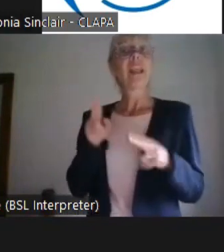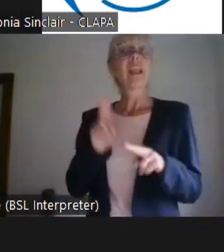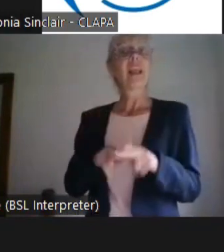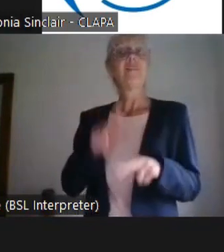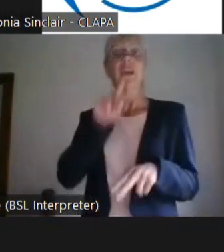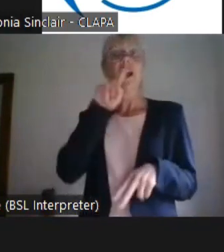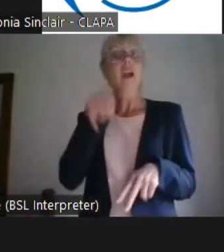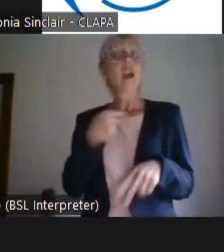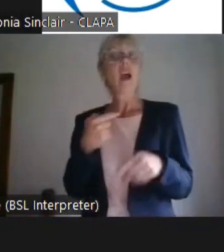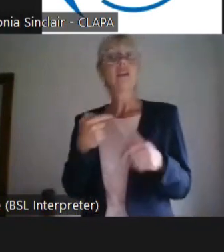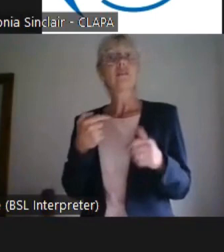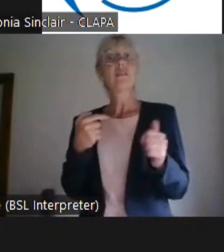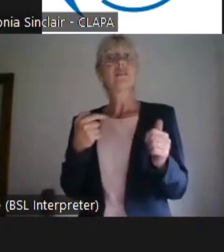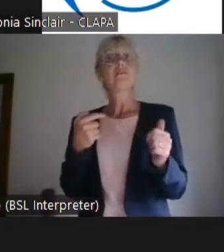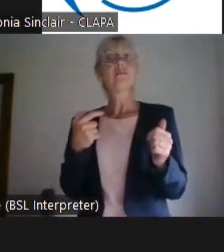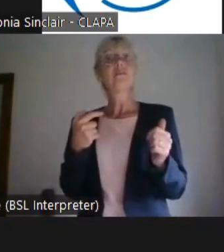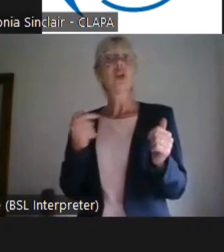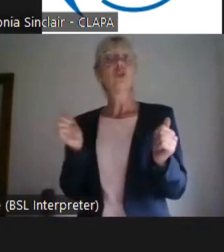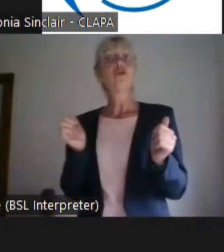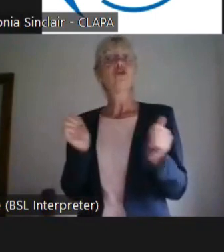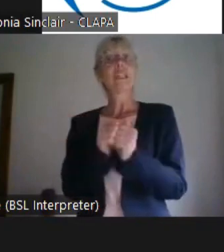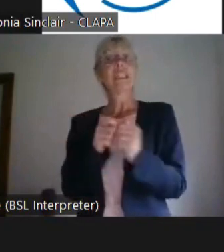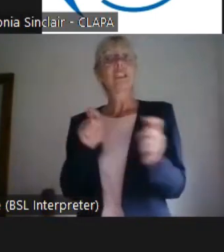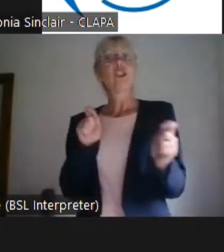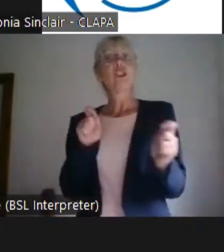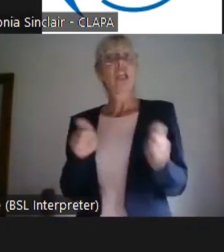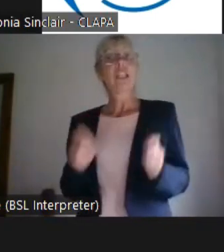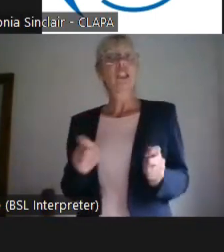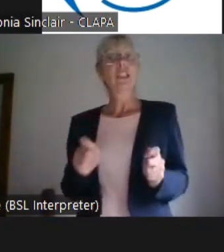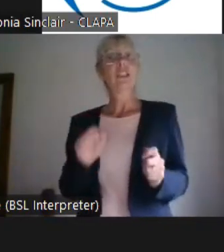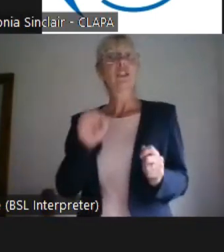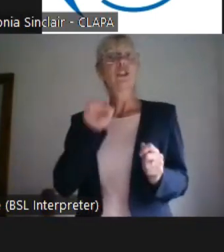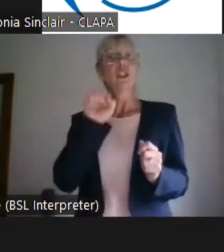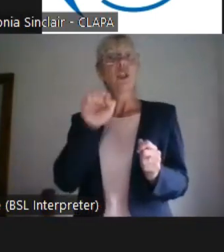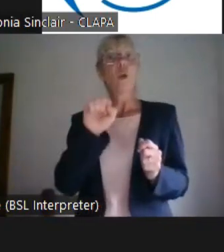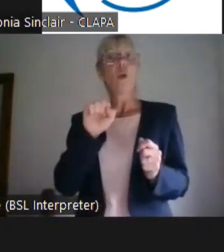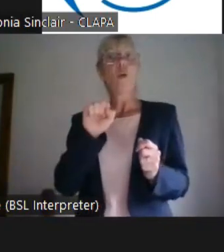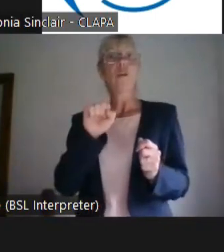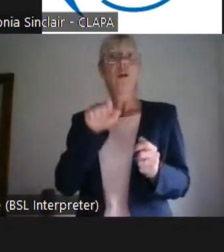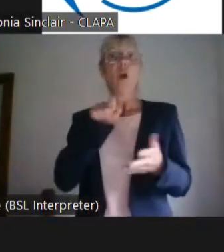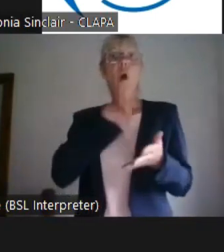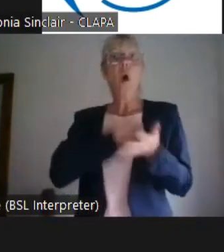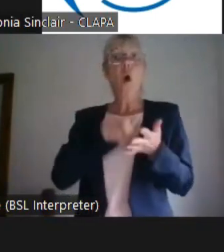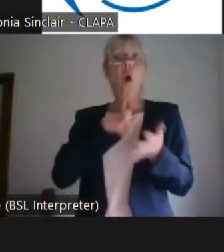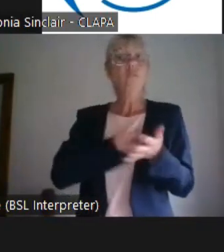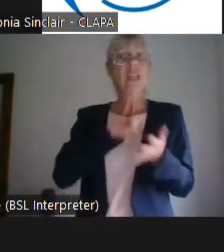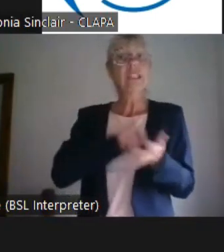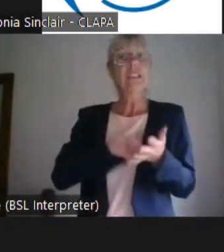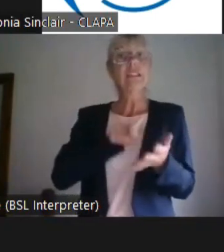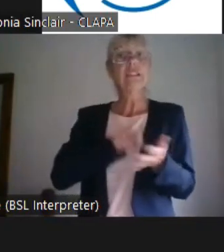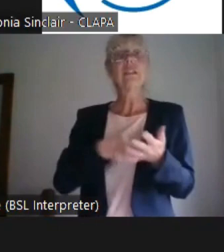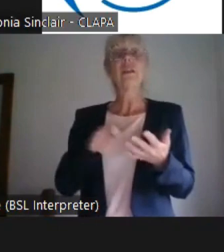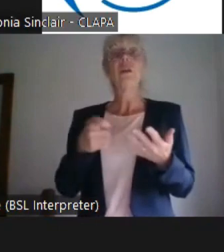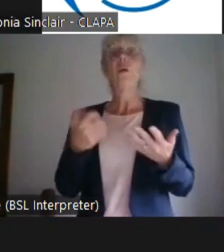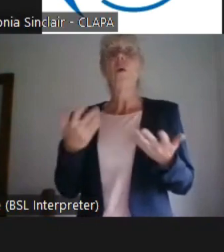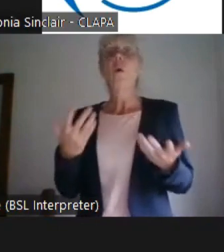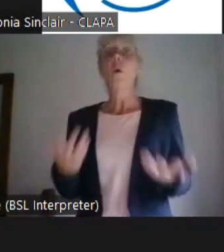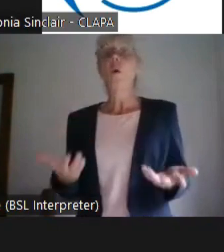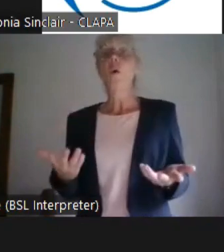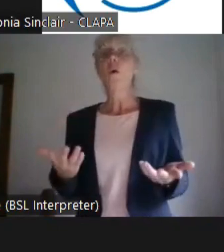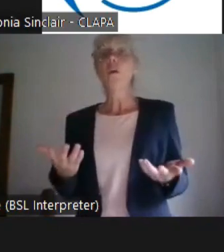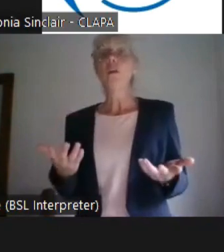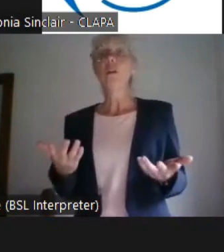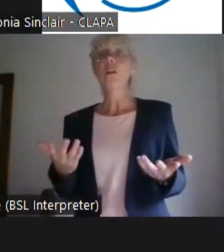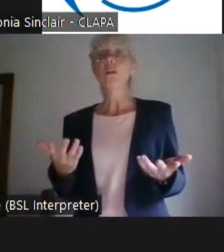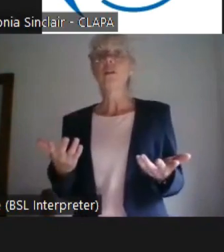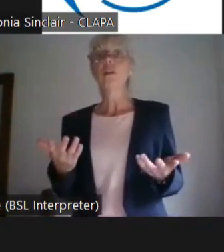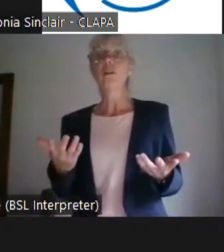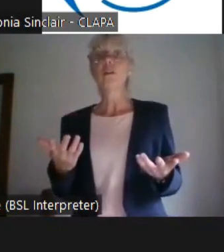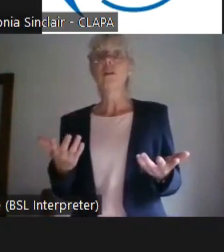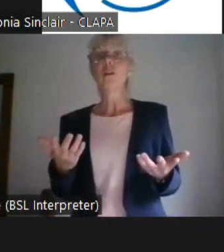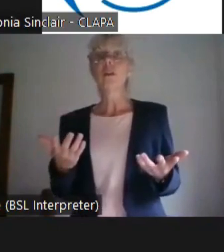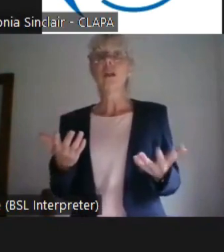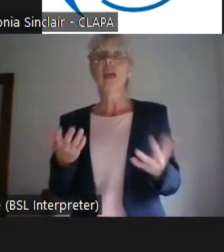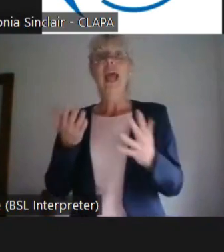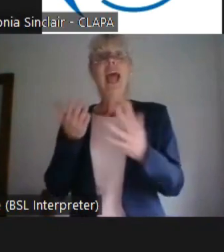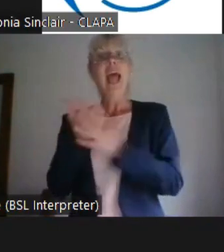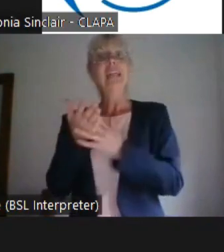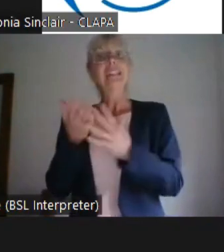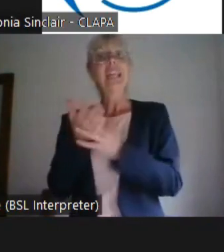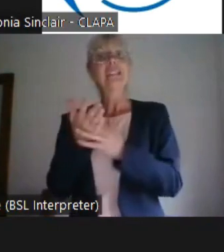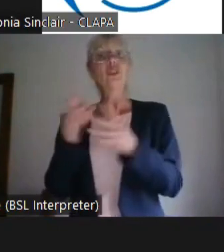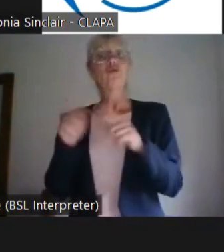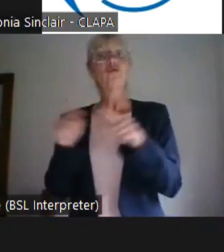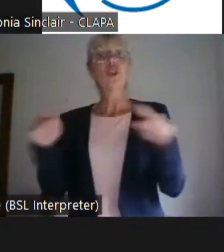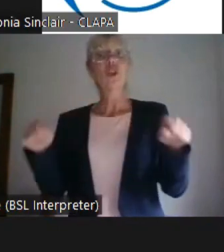changes to your position in the office or access to um the uh the room and they can just give you